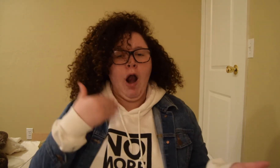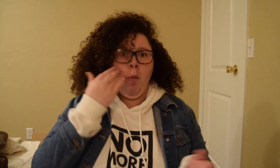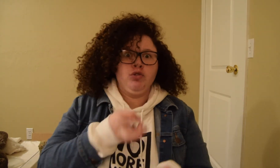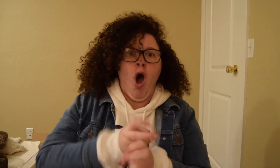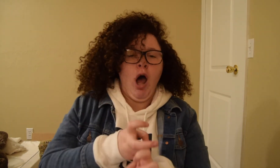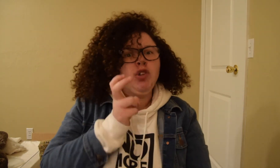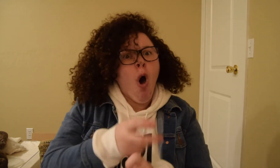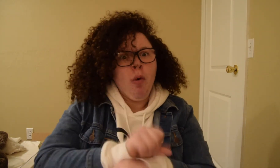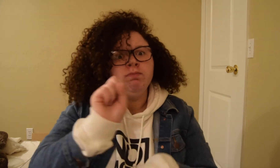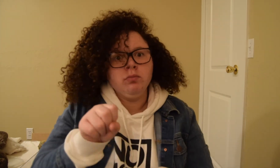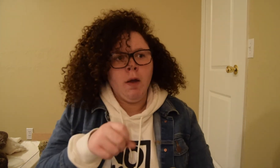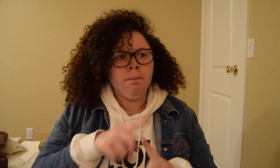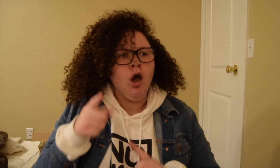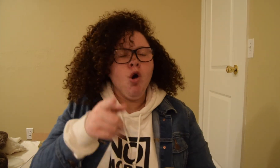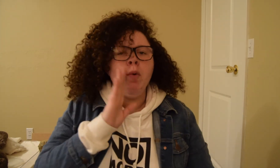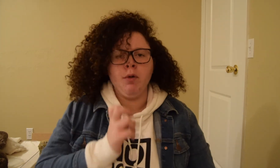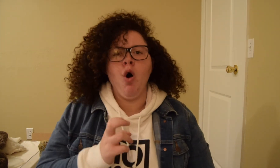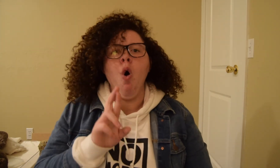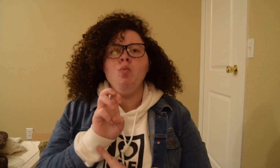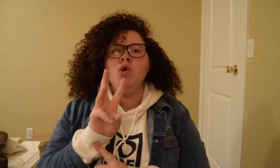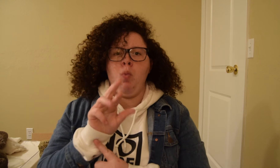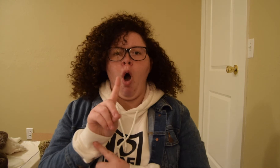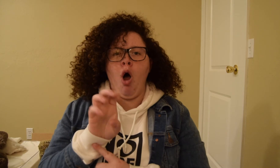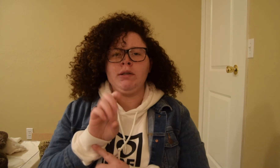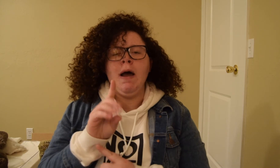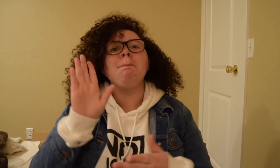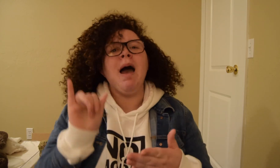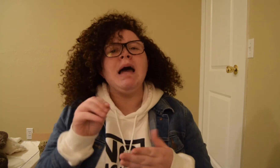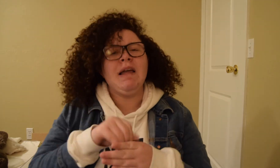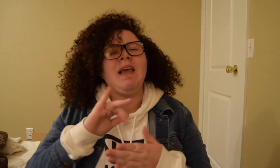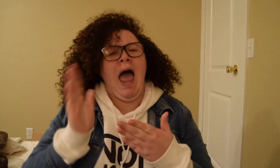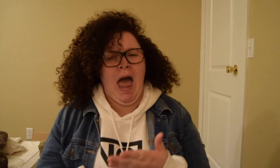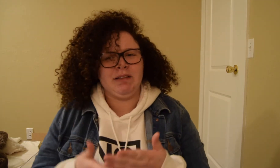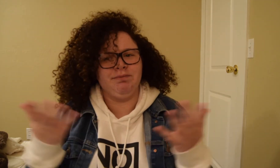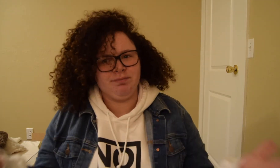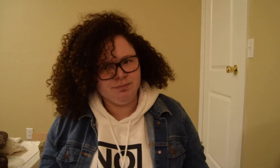I know it's hard. It's hard work but you will be rewarded in the end